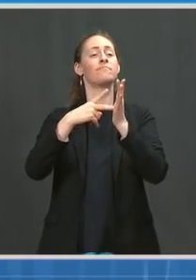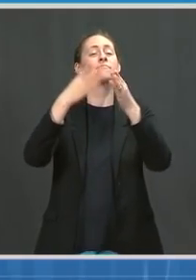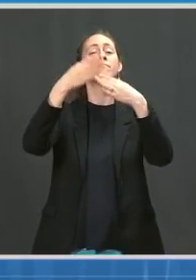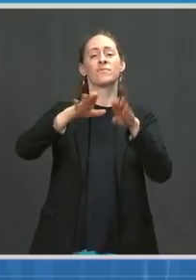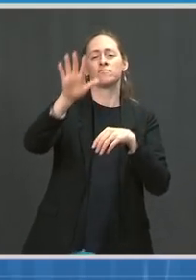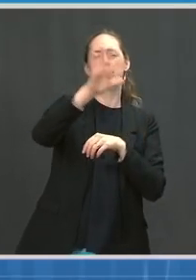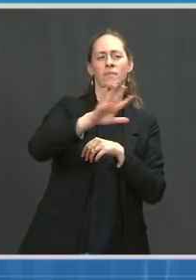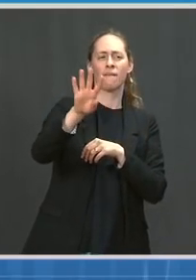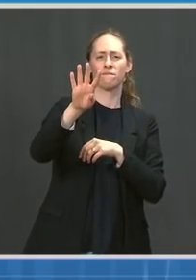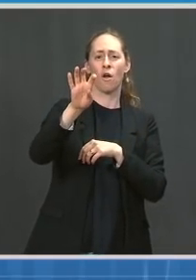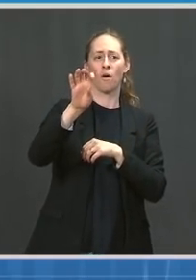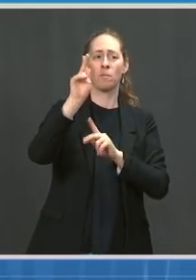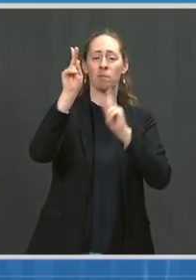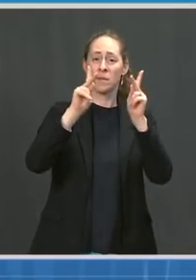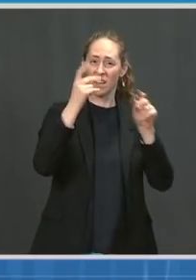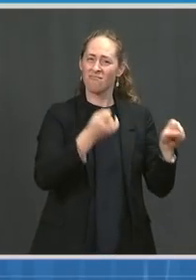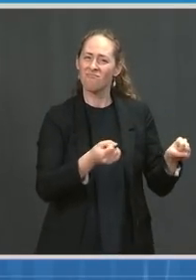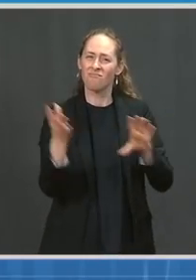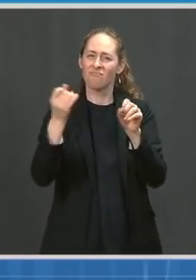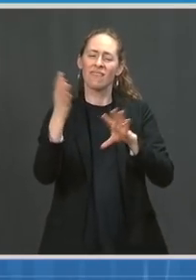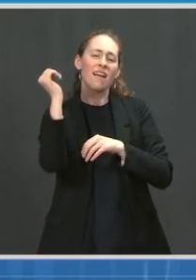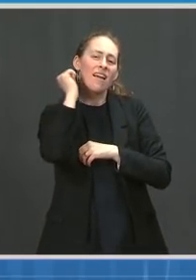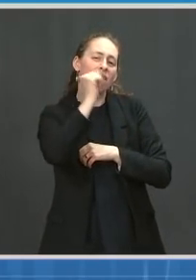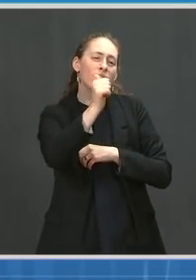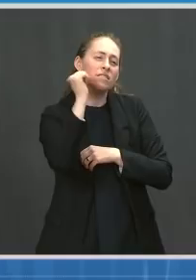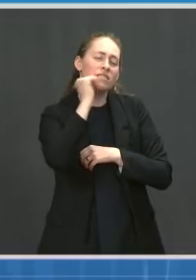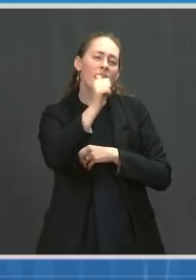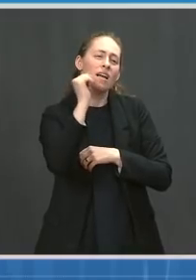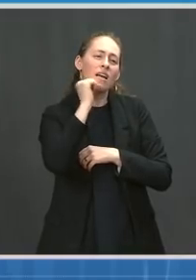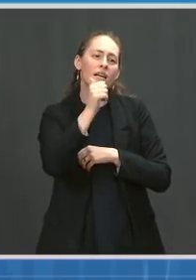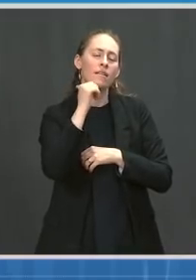is also up 6.8 percent from the previous seven-day period.